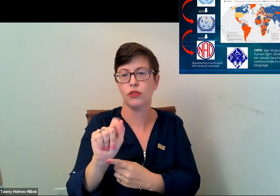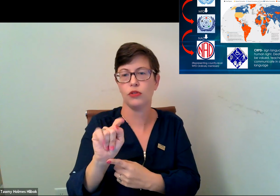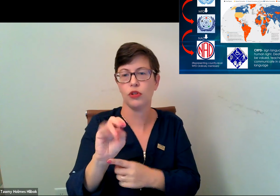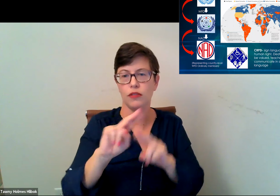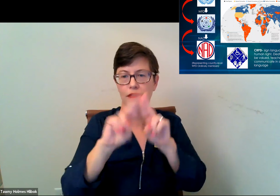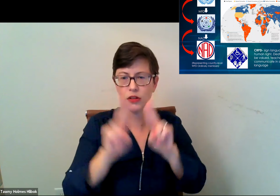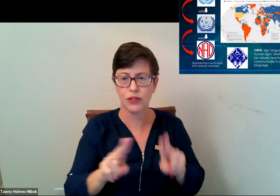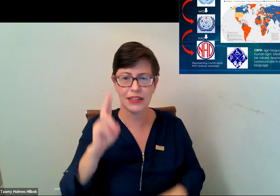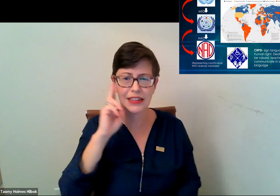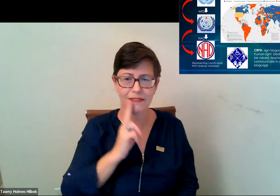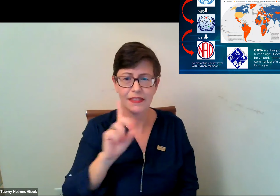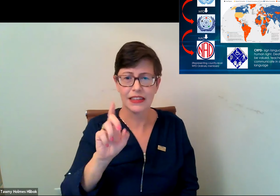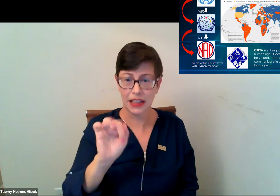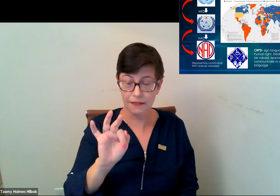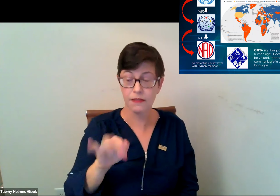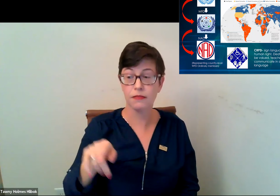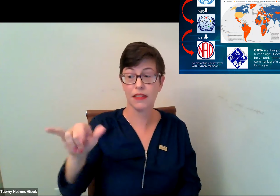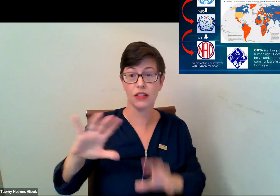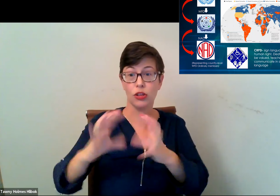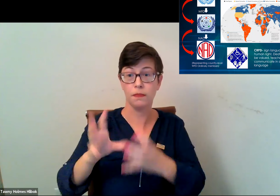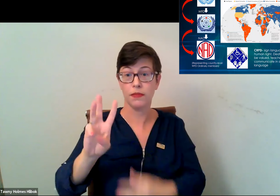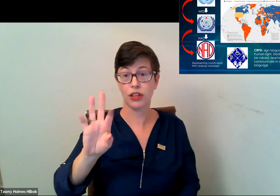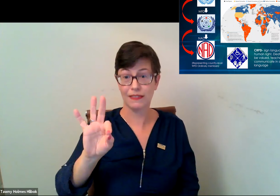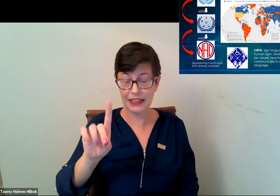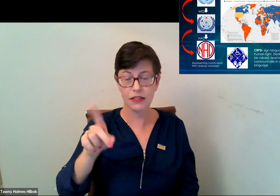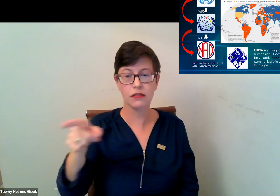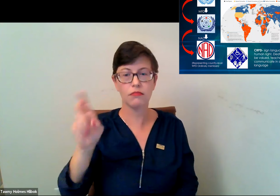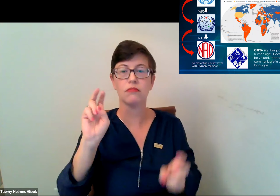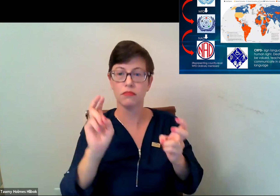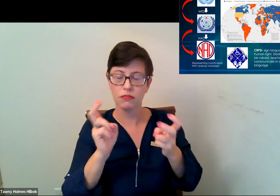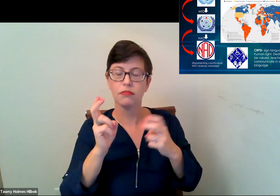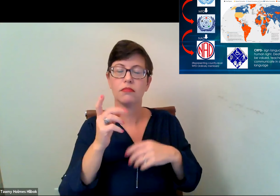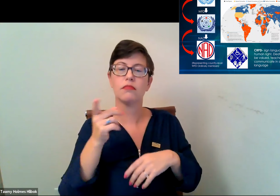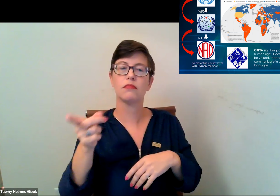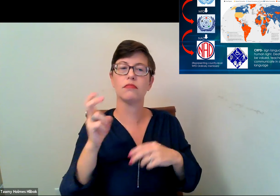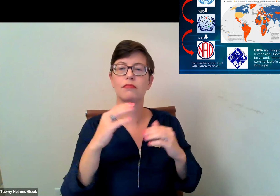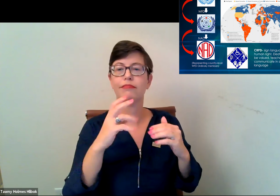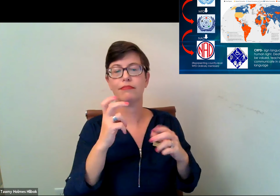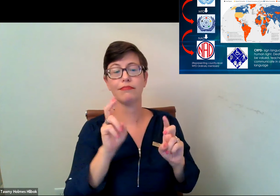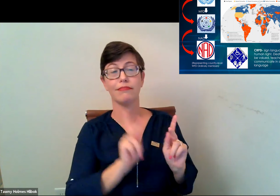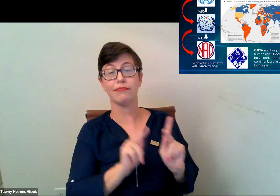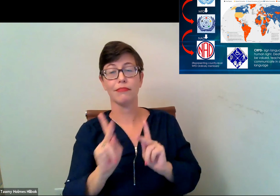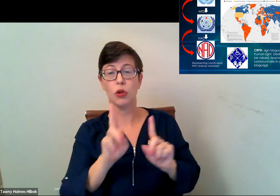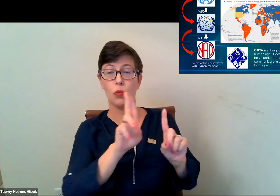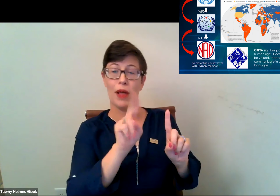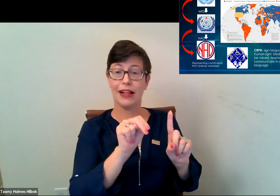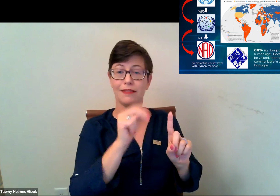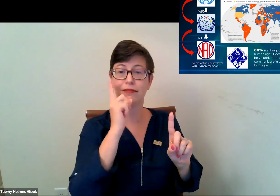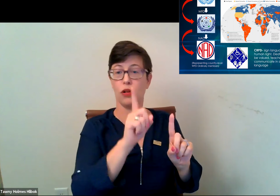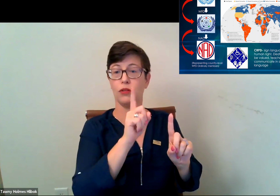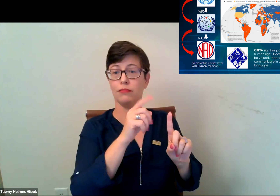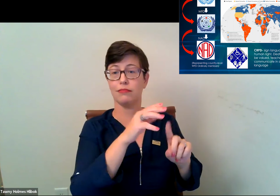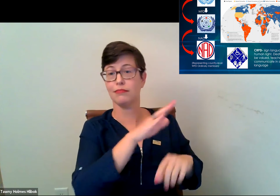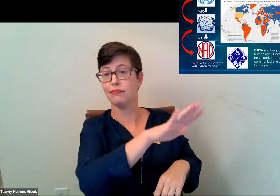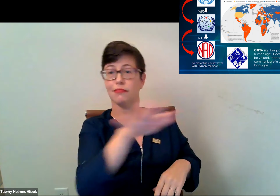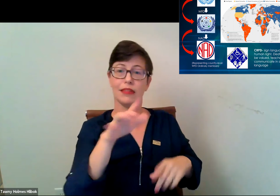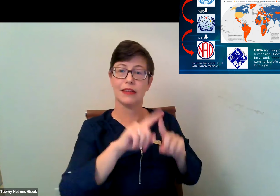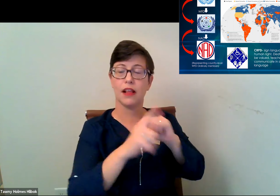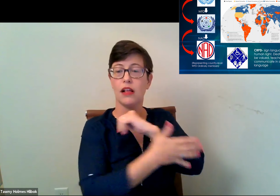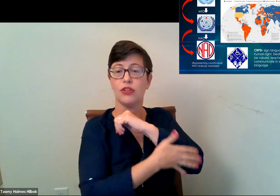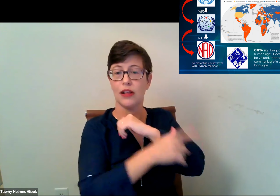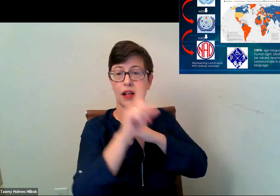The World Federation of the death or w fd.